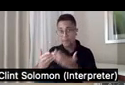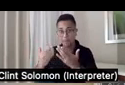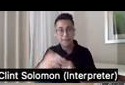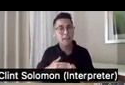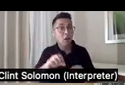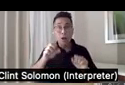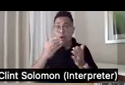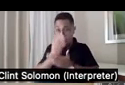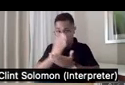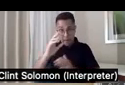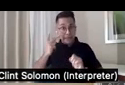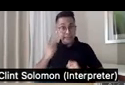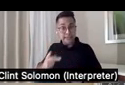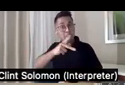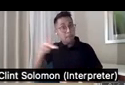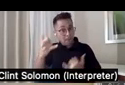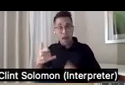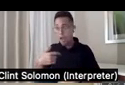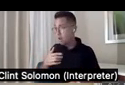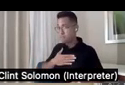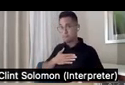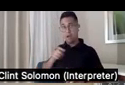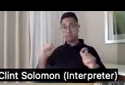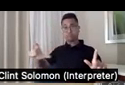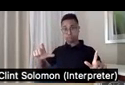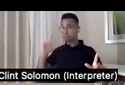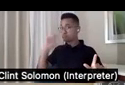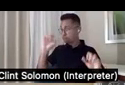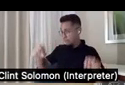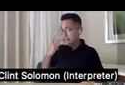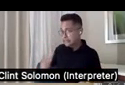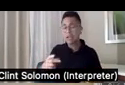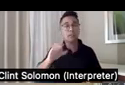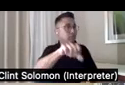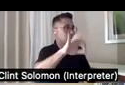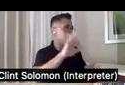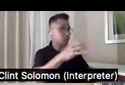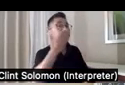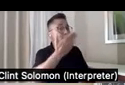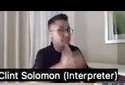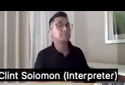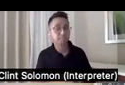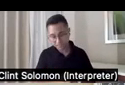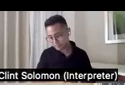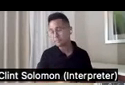that now it looks like you can on my screen yeah so you're good thank you okay fine let me just